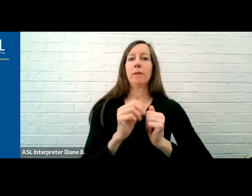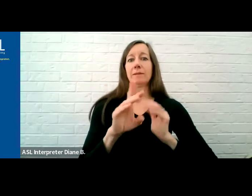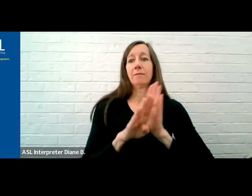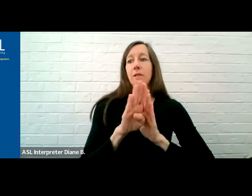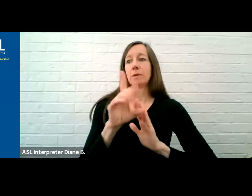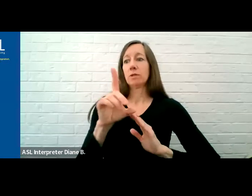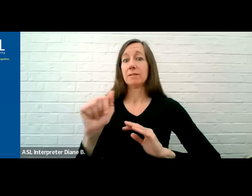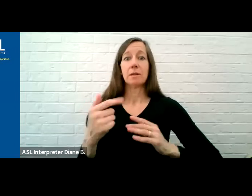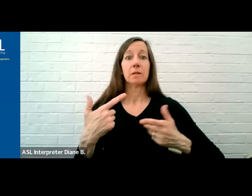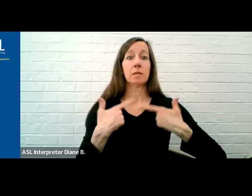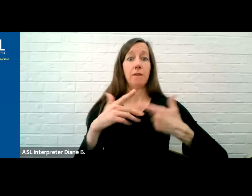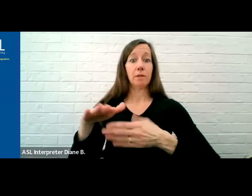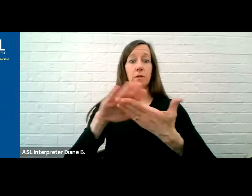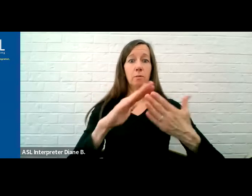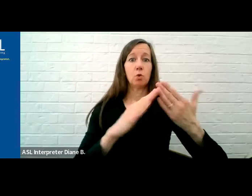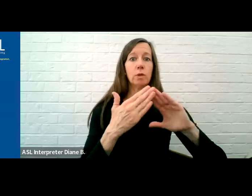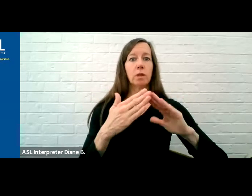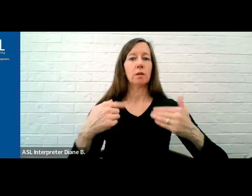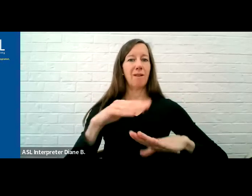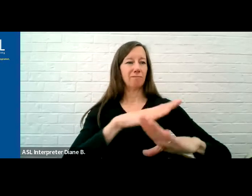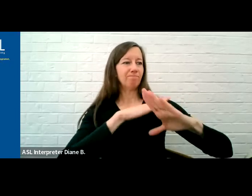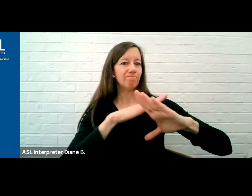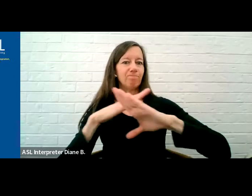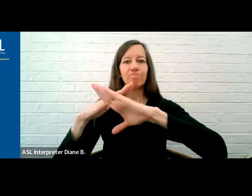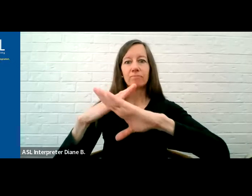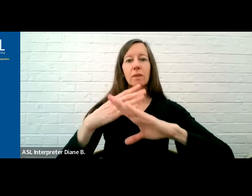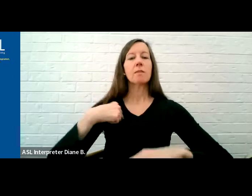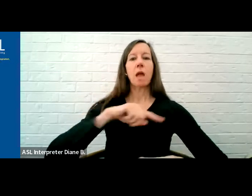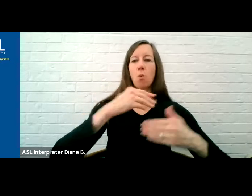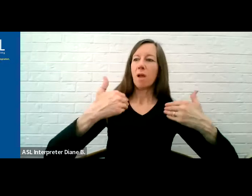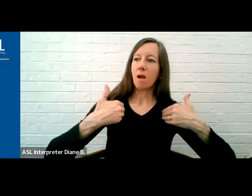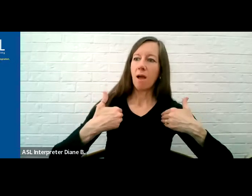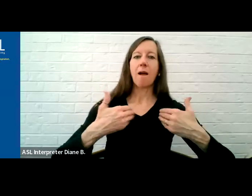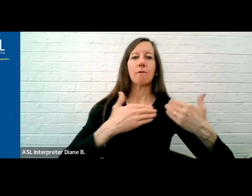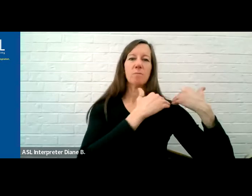and that's we collectively all have a responsibility to change that through.